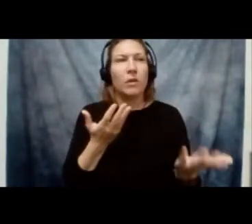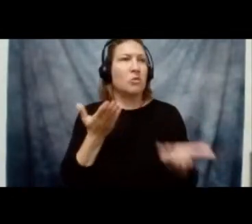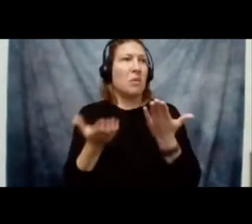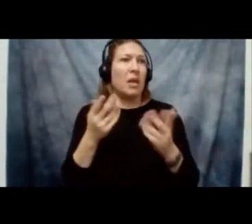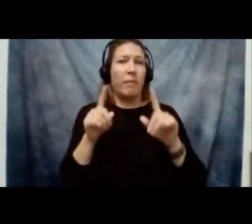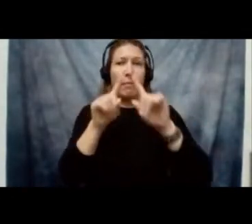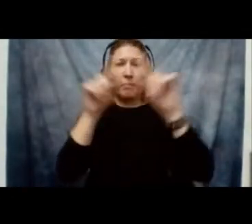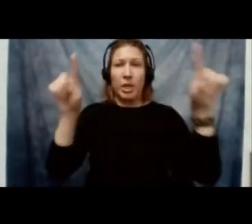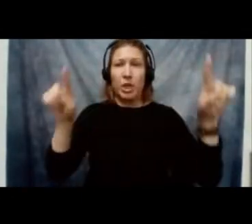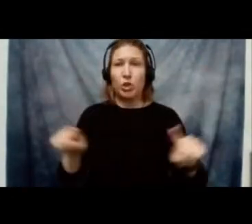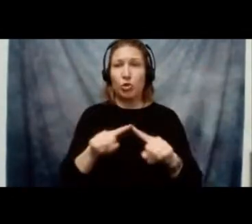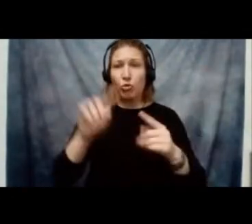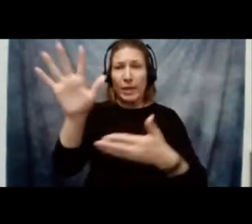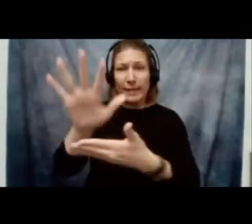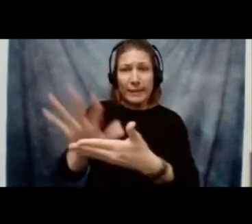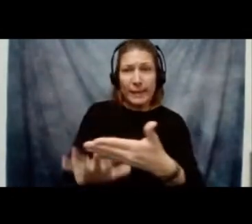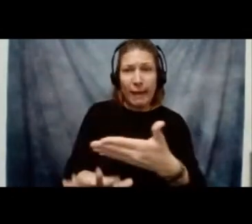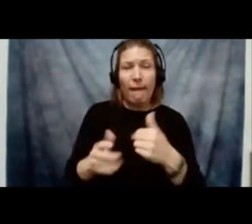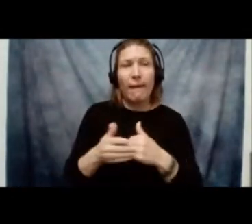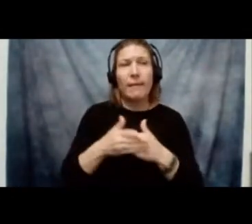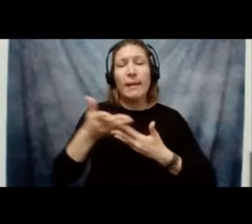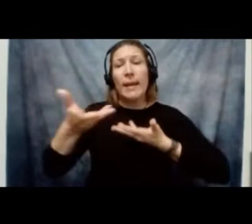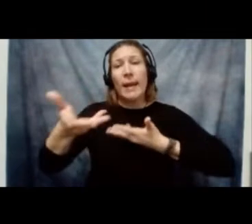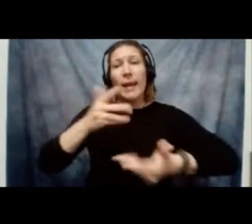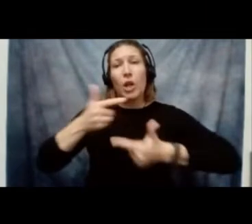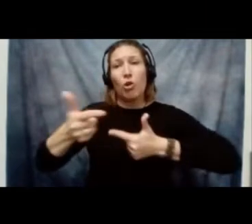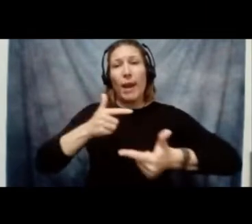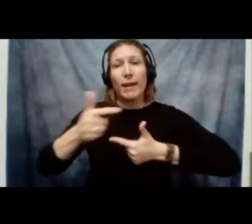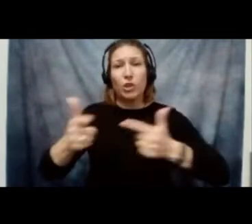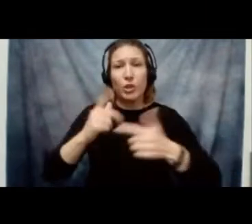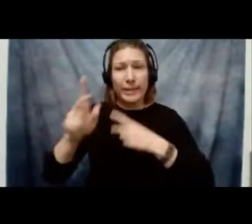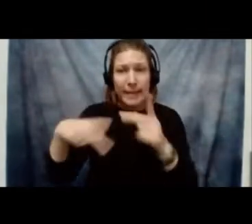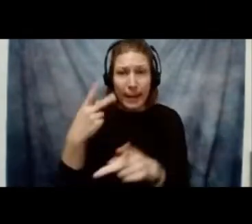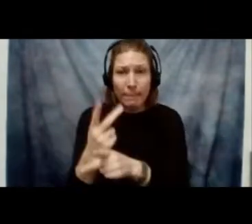then run them by some folks and say hey let's look at this and check for this is this going to be an